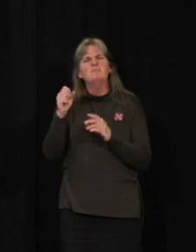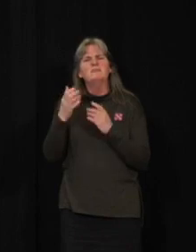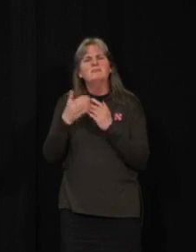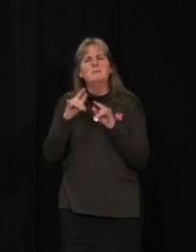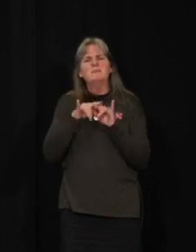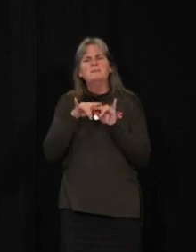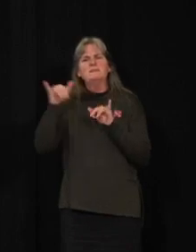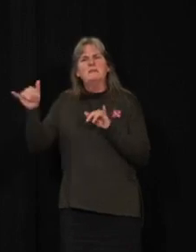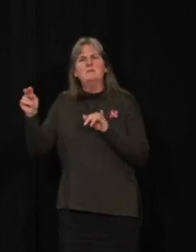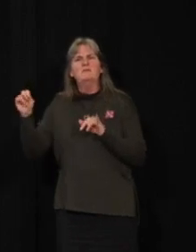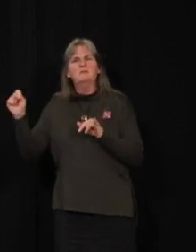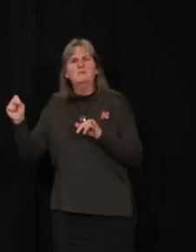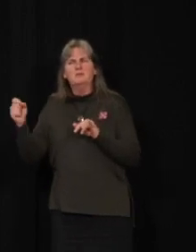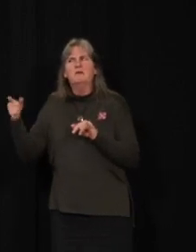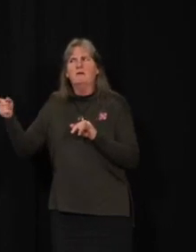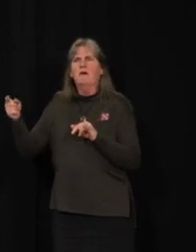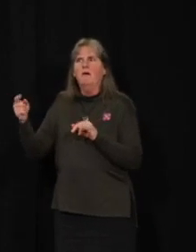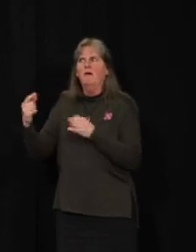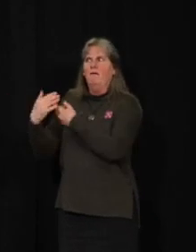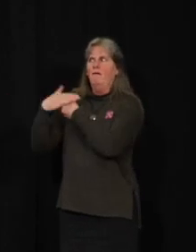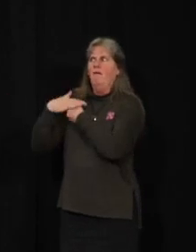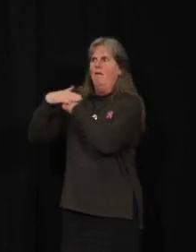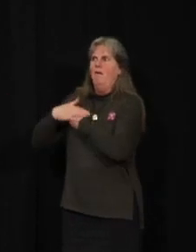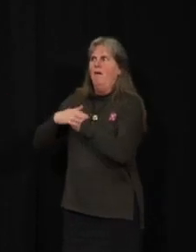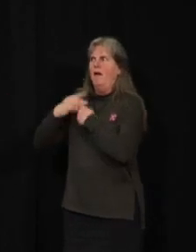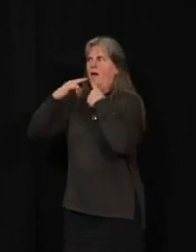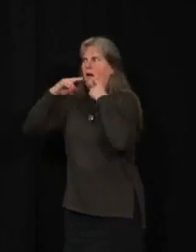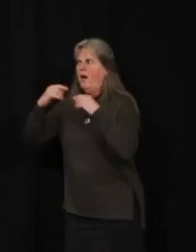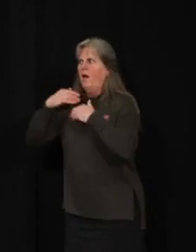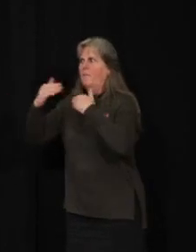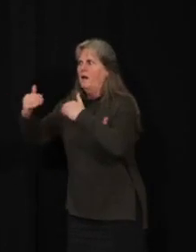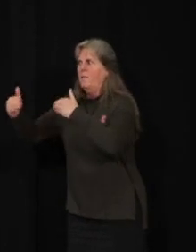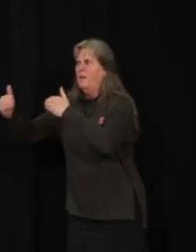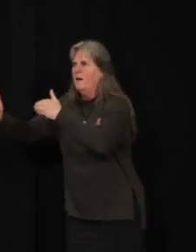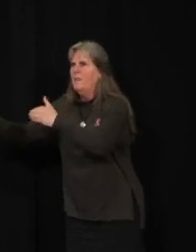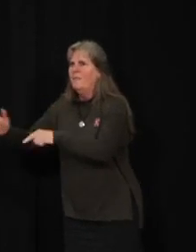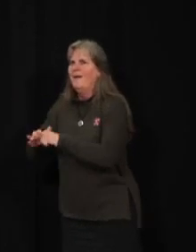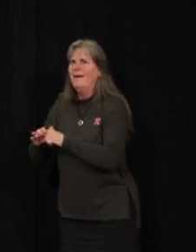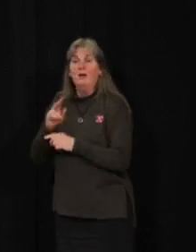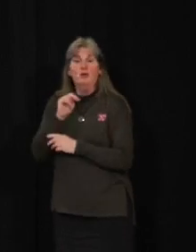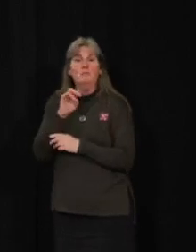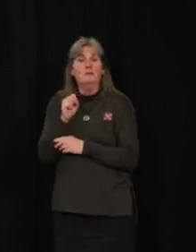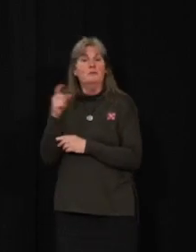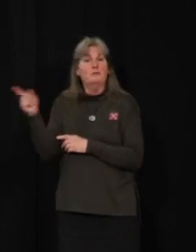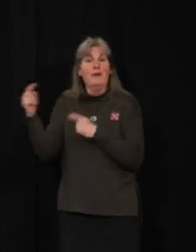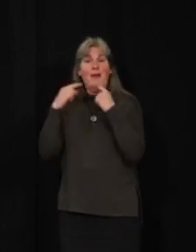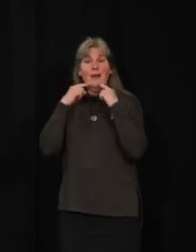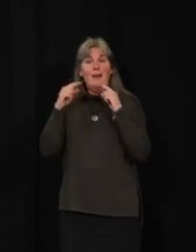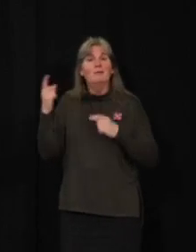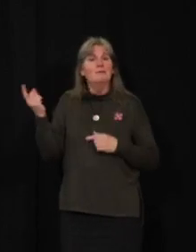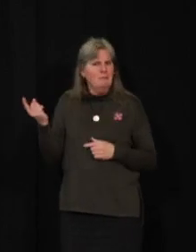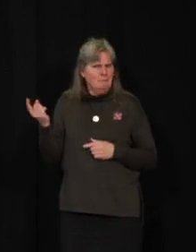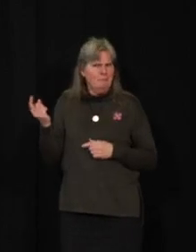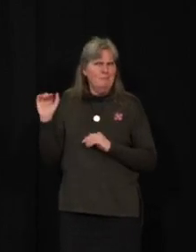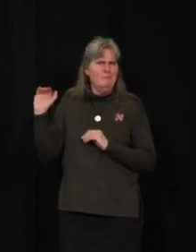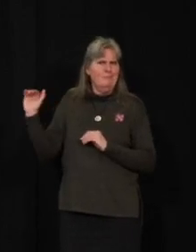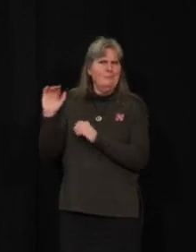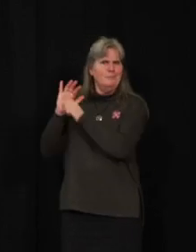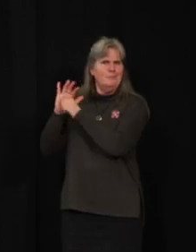Getting a lot of pressure to announce next phases and their announcement today. And again as we look at these regions, we are already ahead of